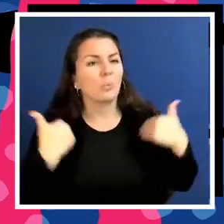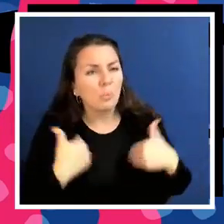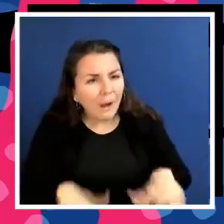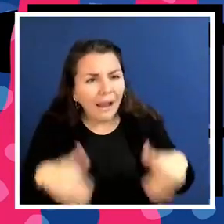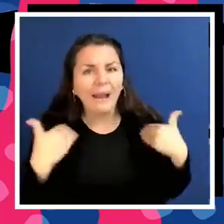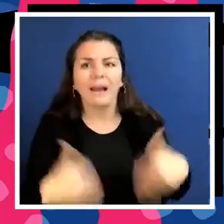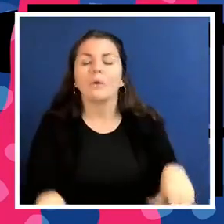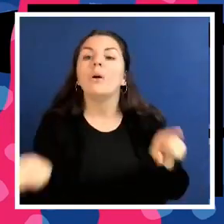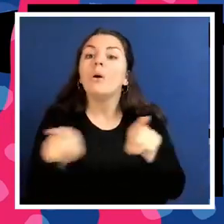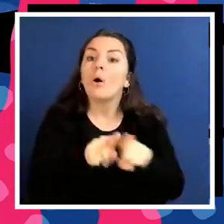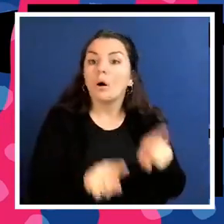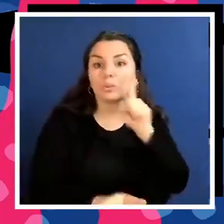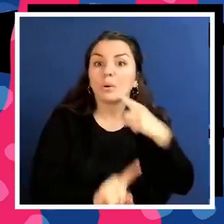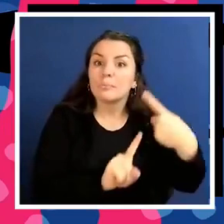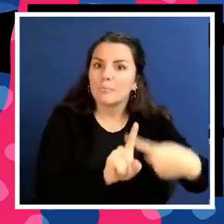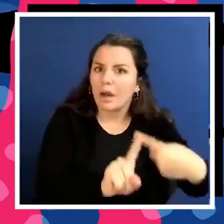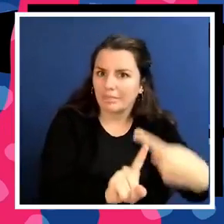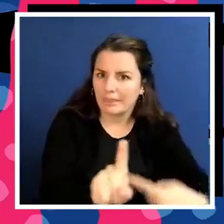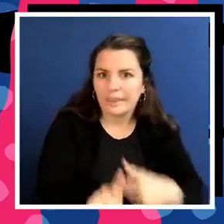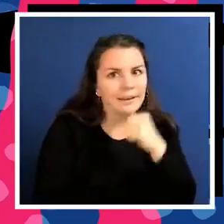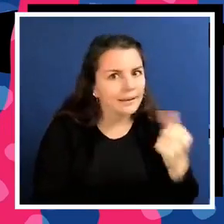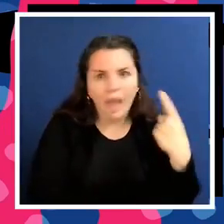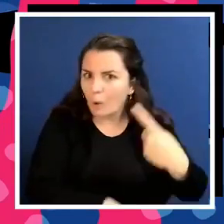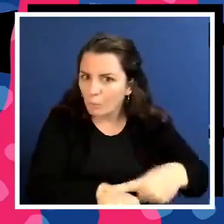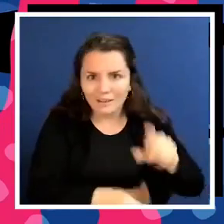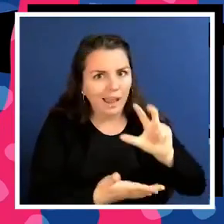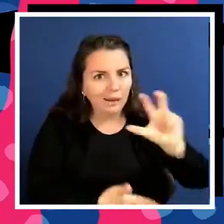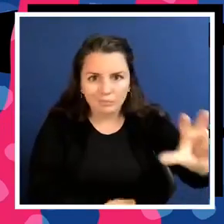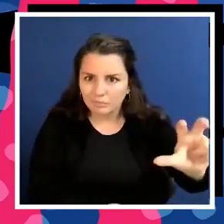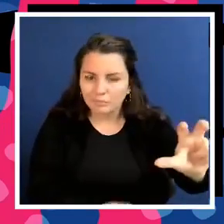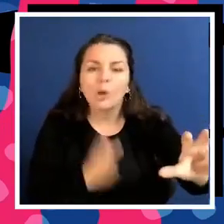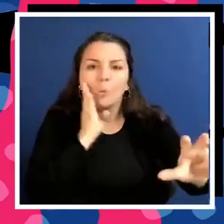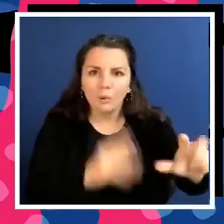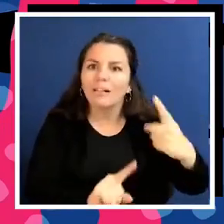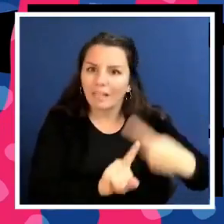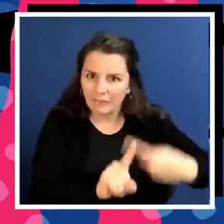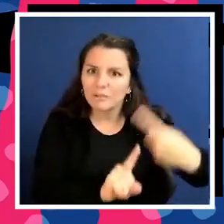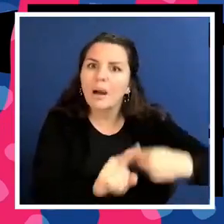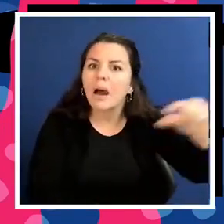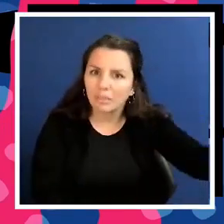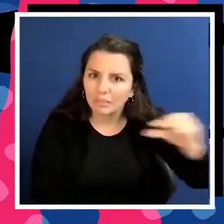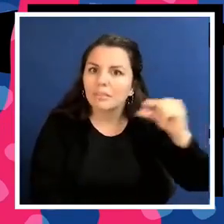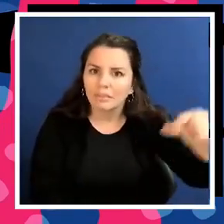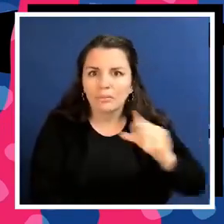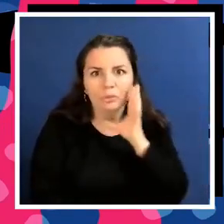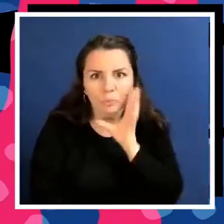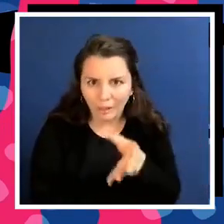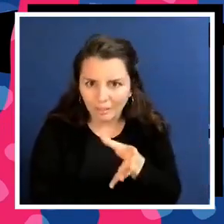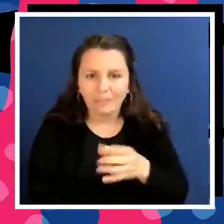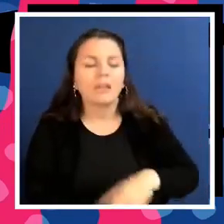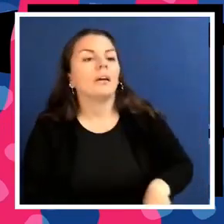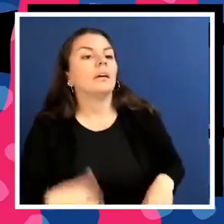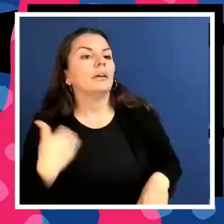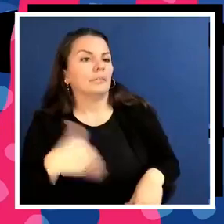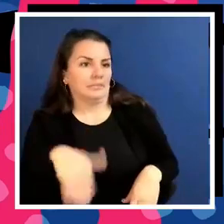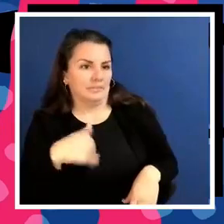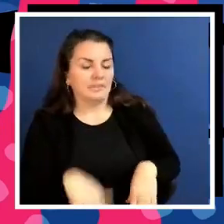PARENTS WILL NOT RECEIVE FROM